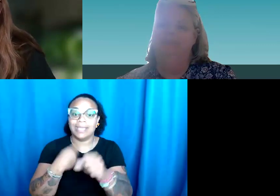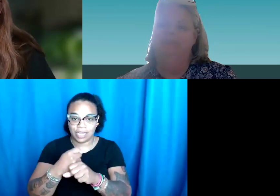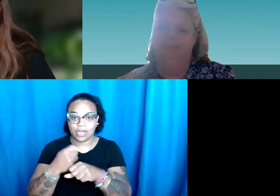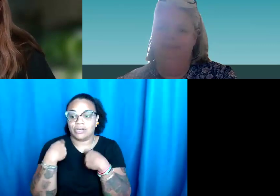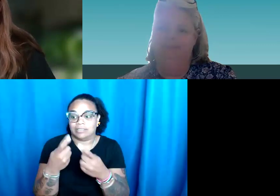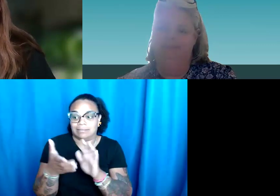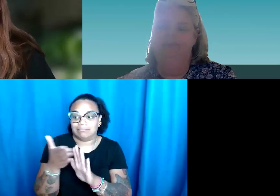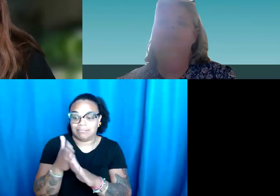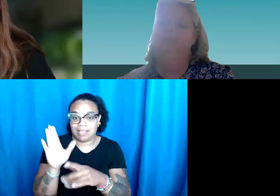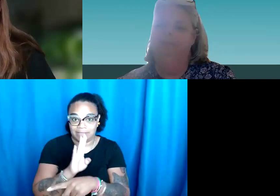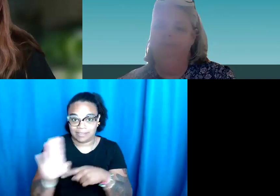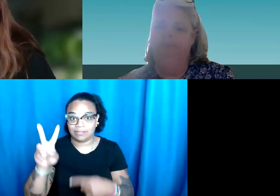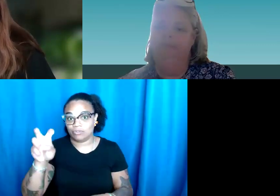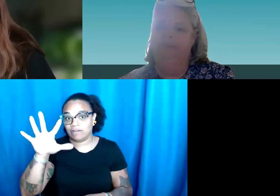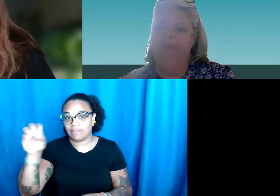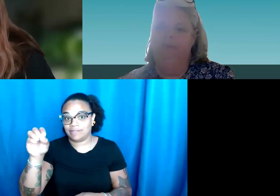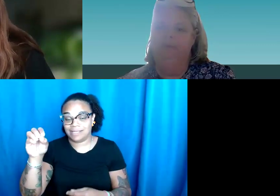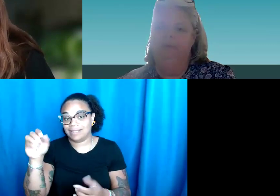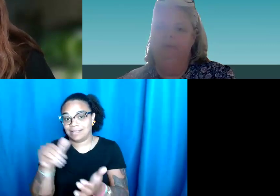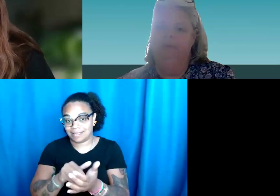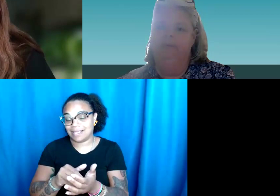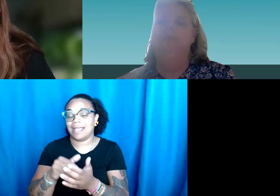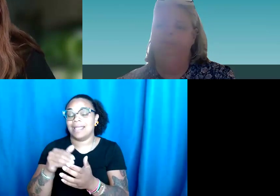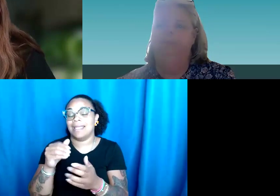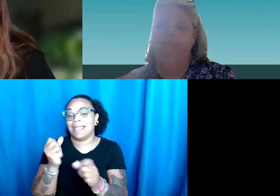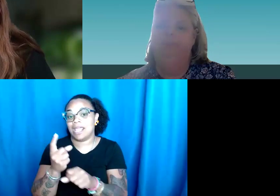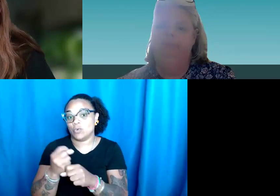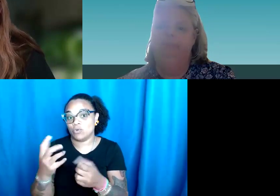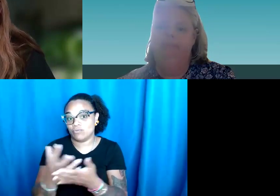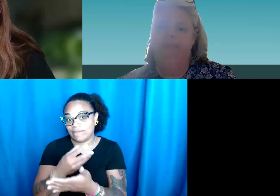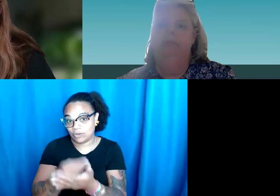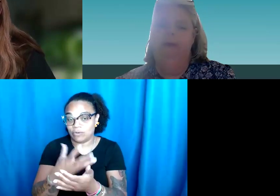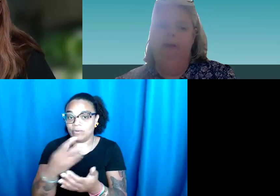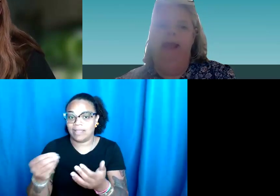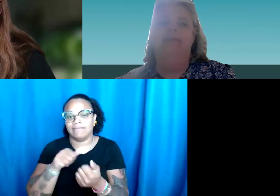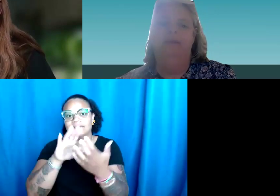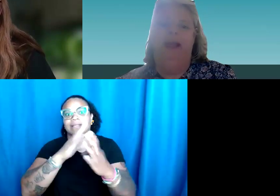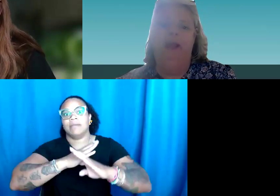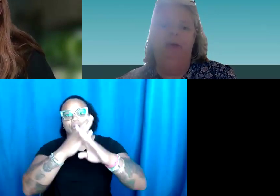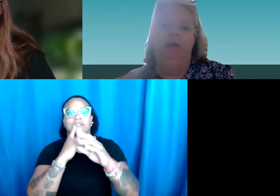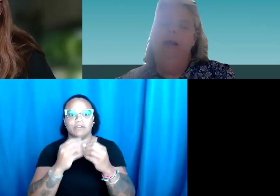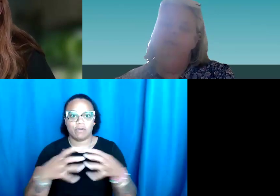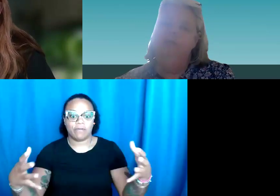250K in annual revenue and facing some barriers to be able to grow. Excellent.